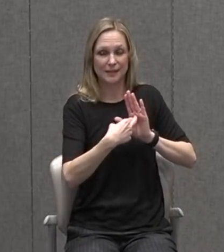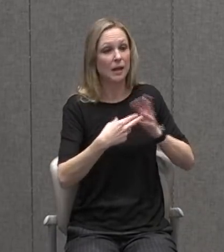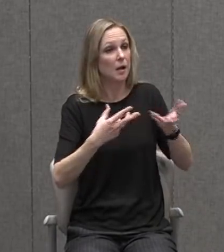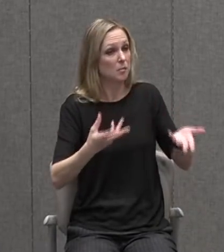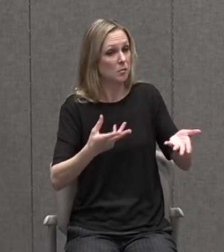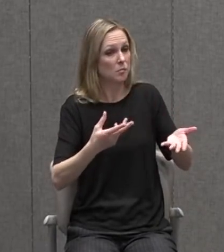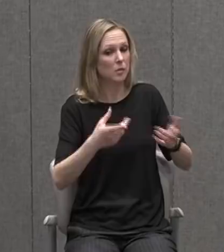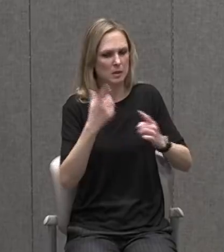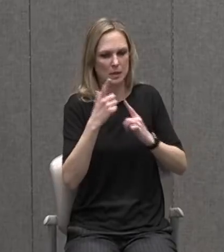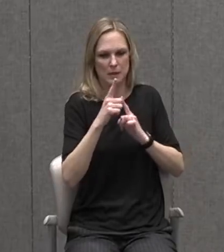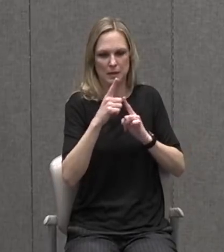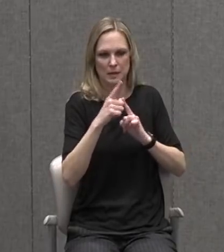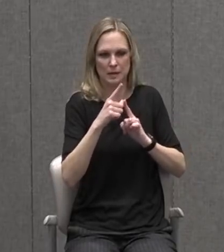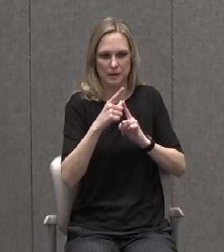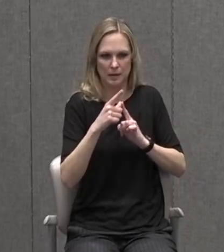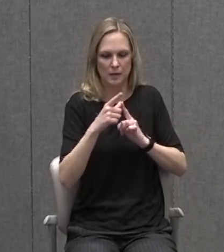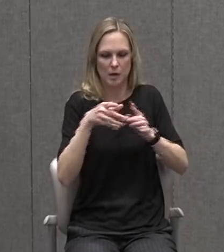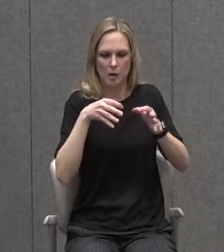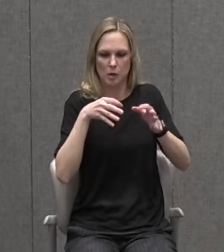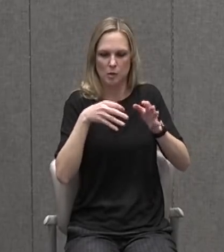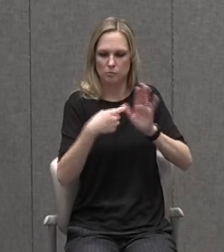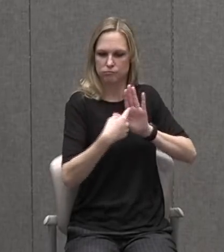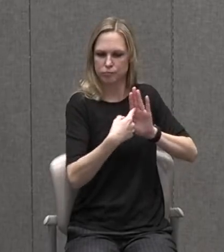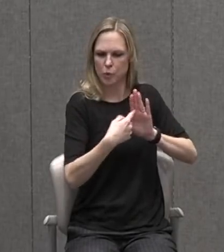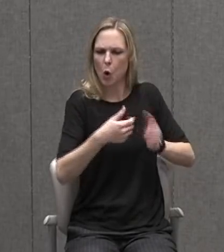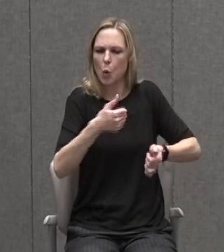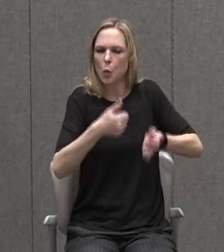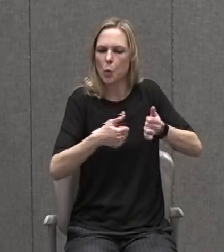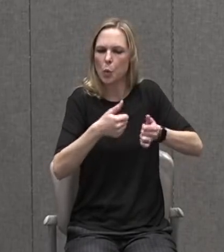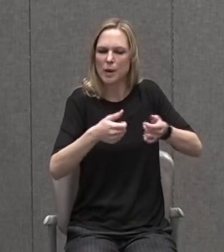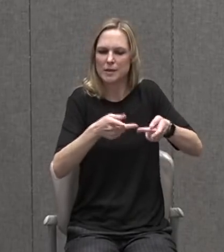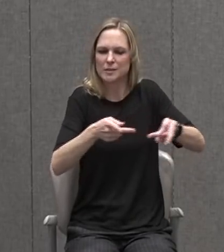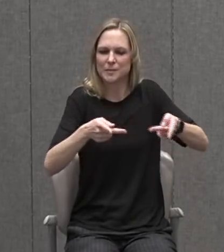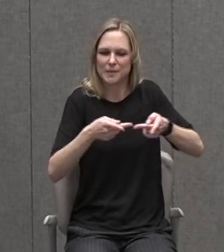which place we're gonna be putting our number of the day into.